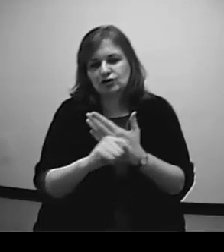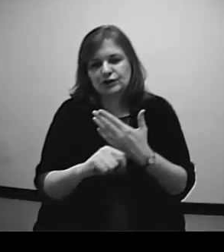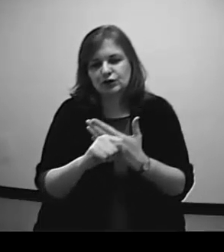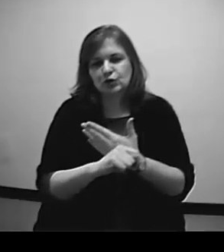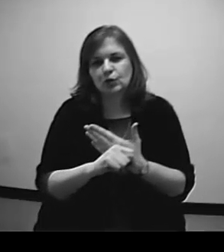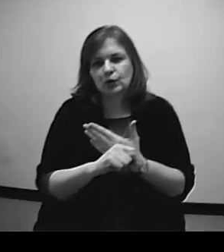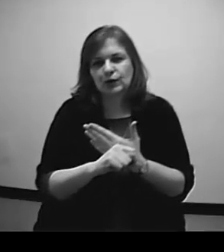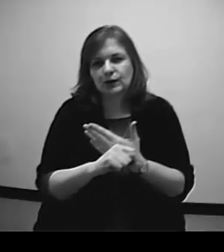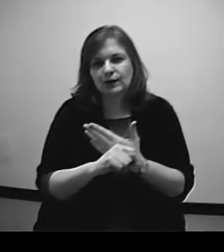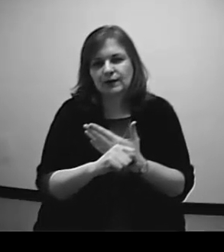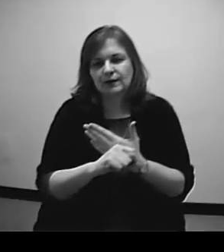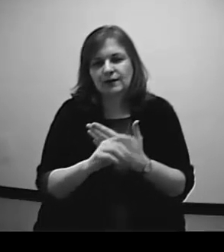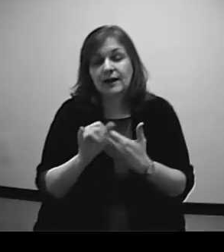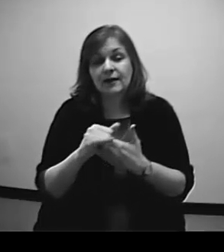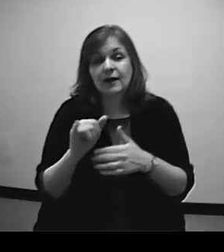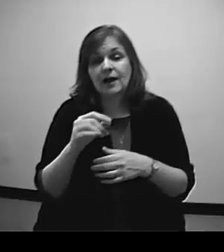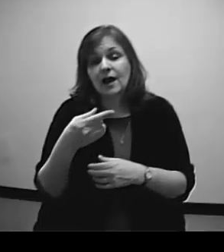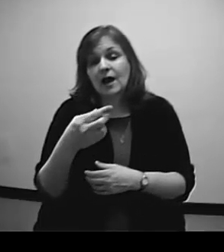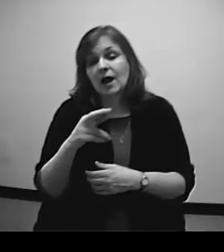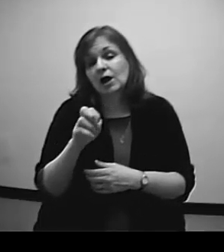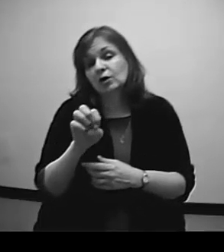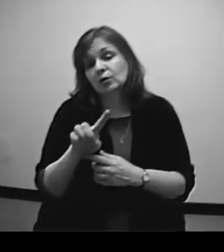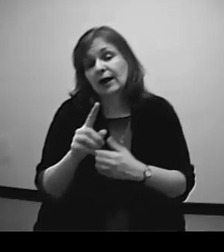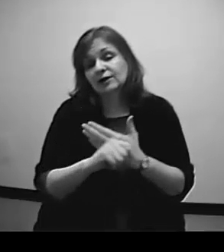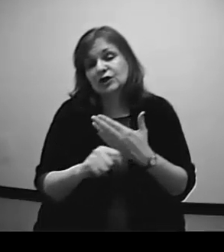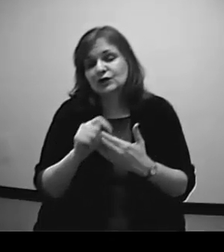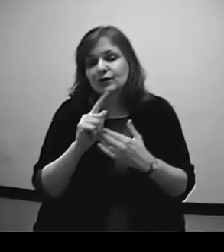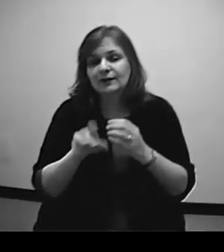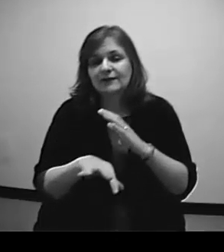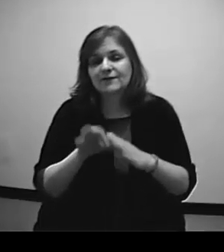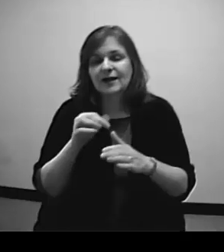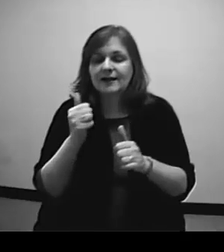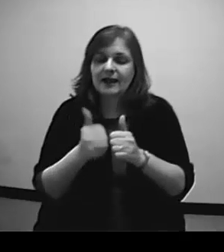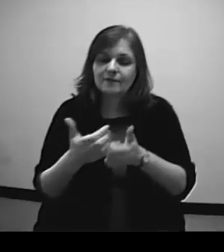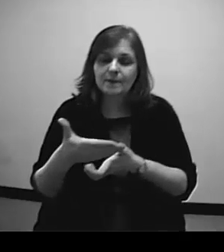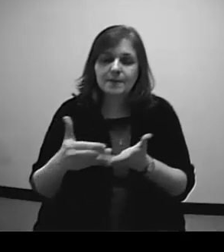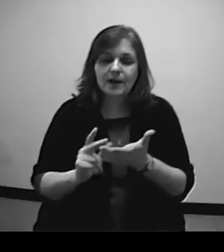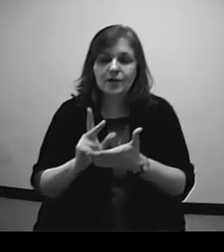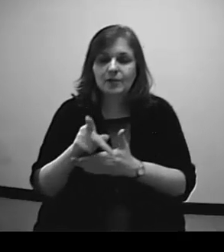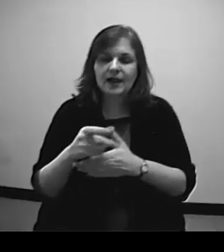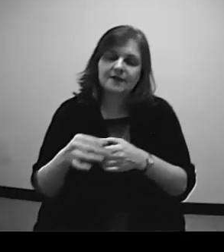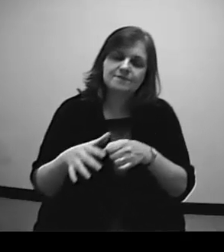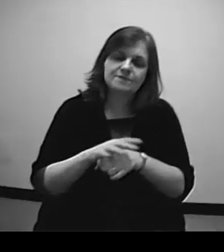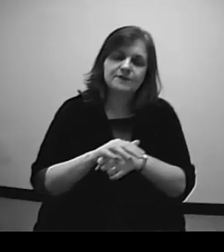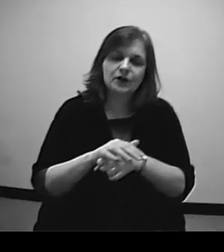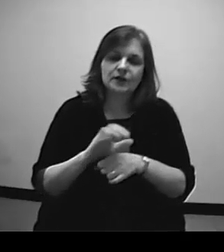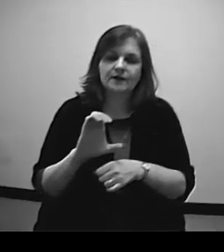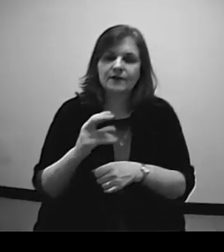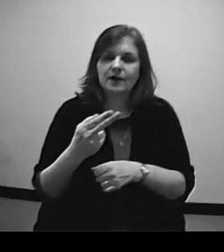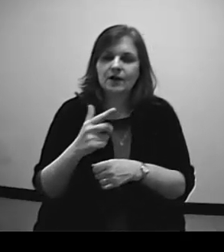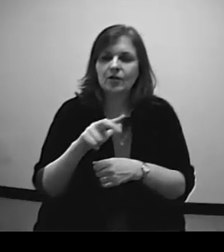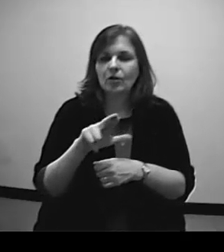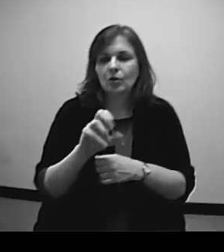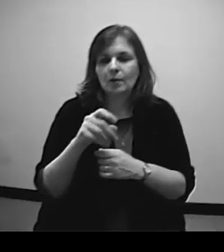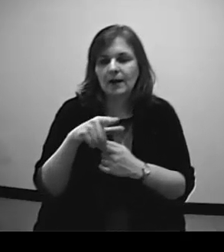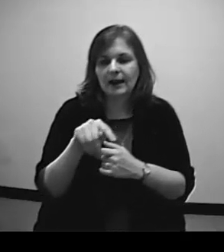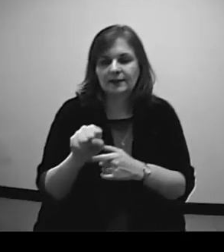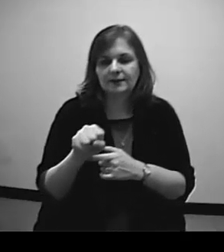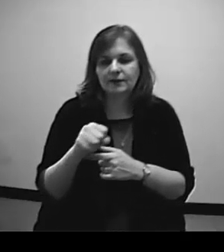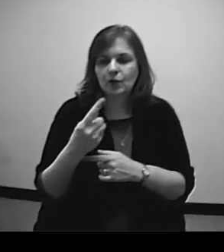Ground tissue is through every part of the plant and is full of chloroplasts -- the only place we don't see chloroplasts is in roots